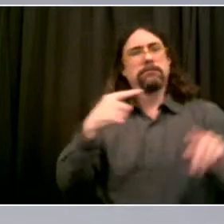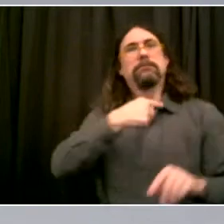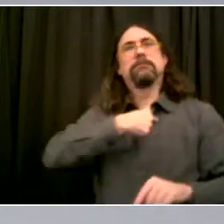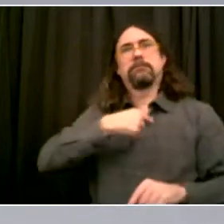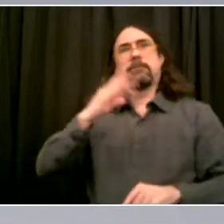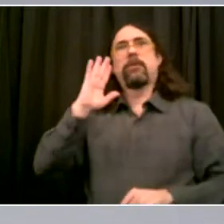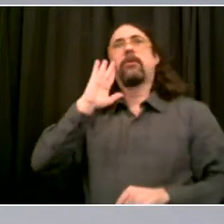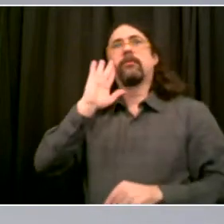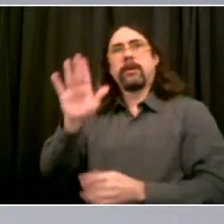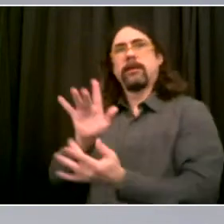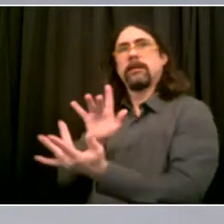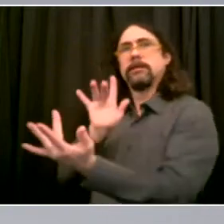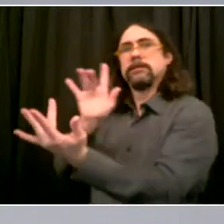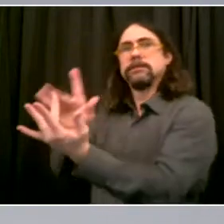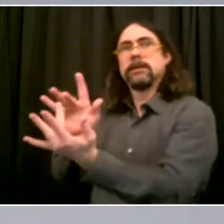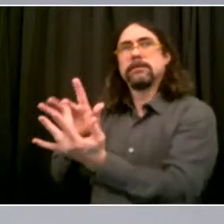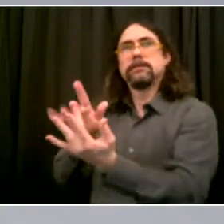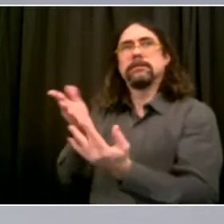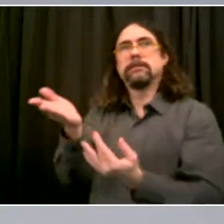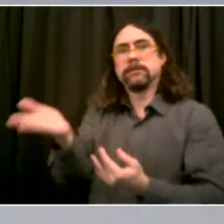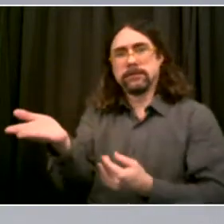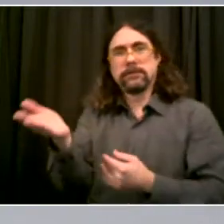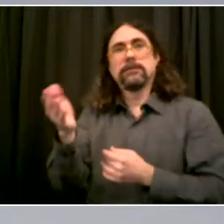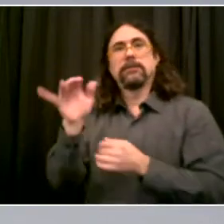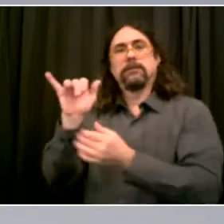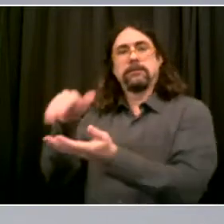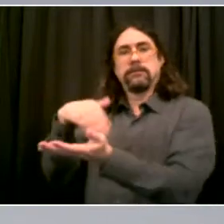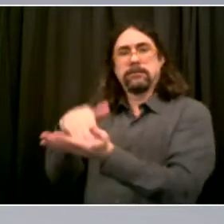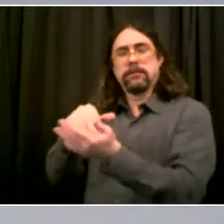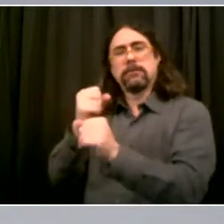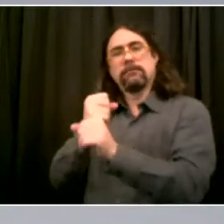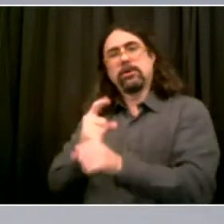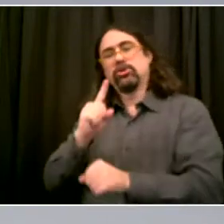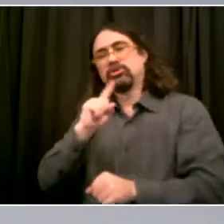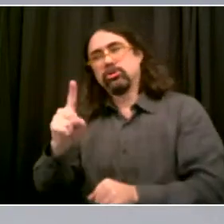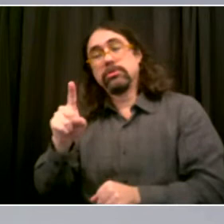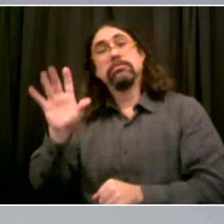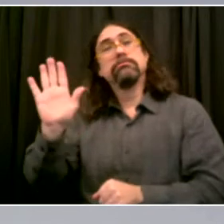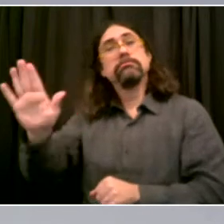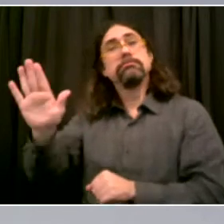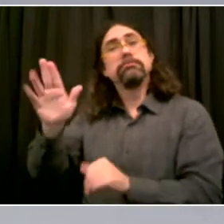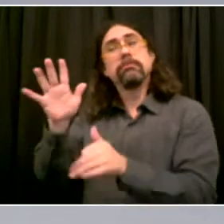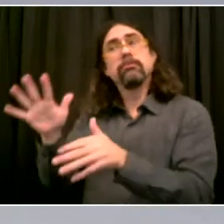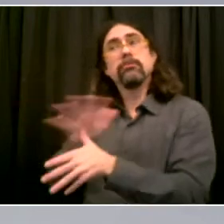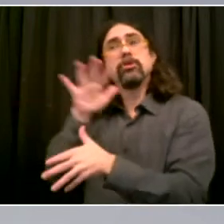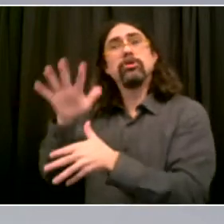PRIORITIZING APPOINTMENTS FOR RESIDENTS WHO DO LIVE IN THAT AREA. BUT WE ALSO KNOW THAT THERE ARE E